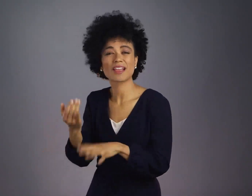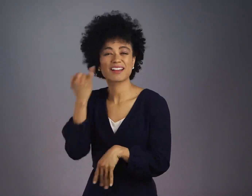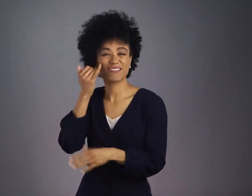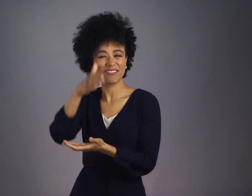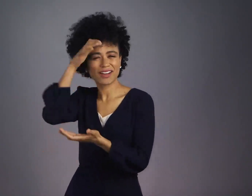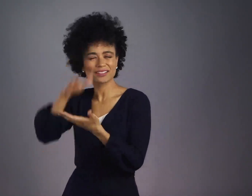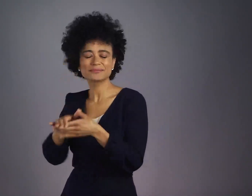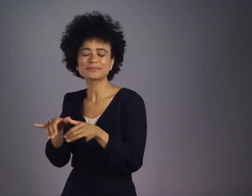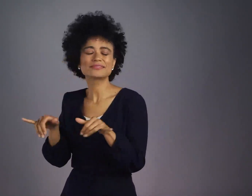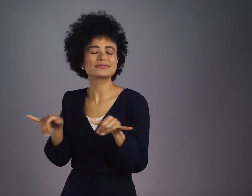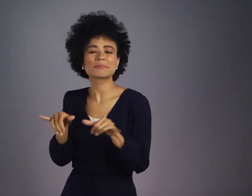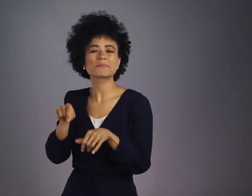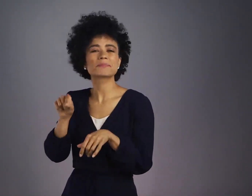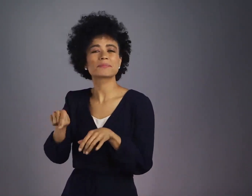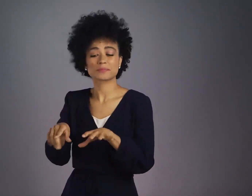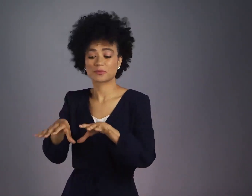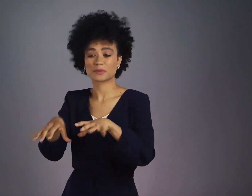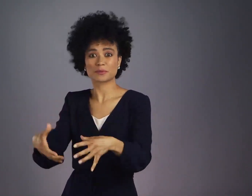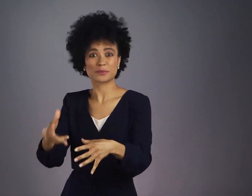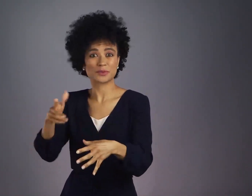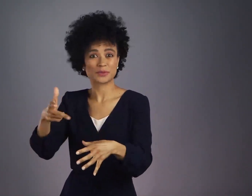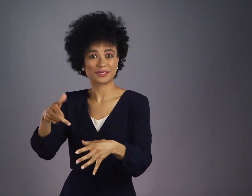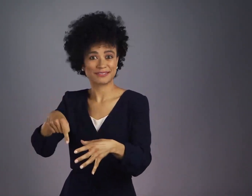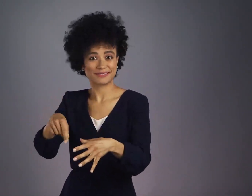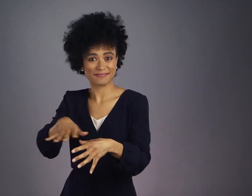If you have a number three husband, you may be in luck.